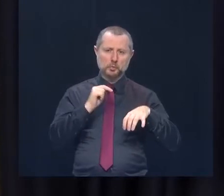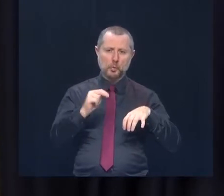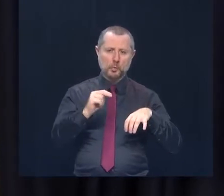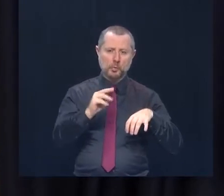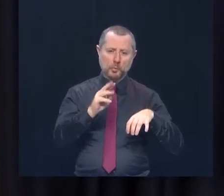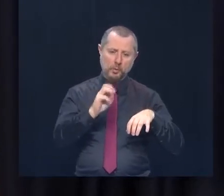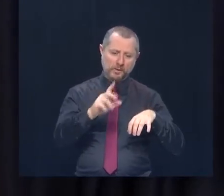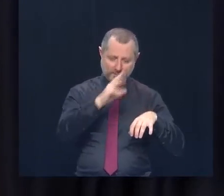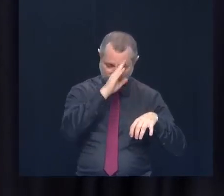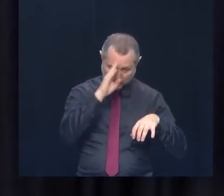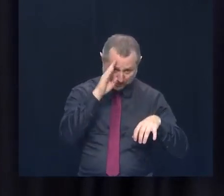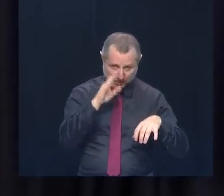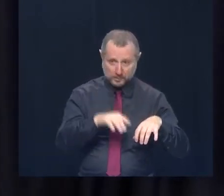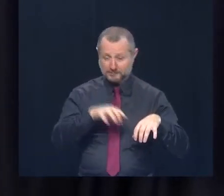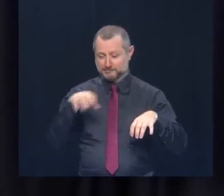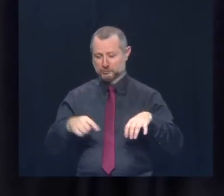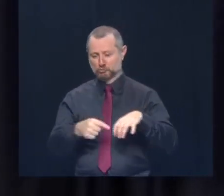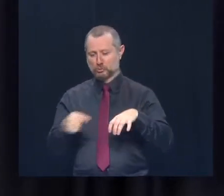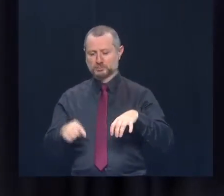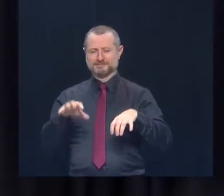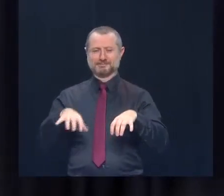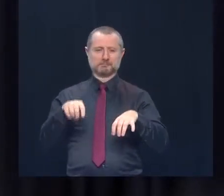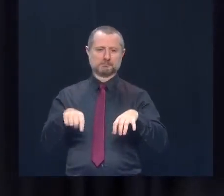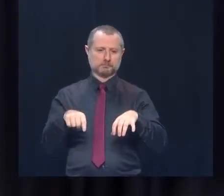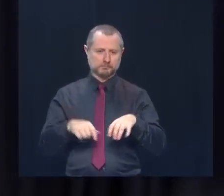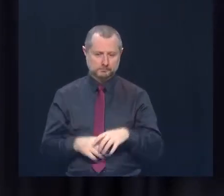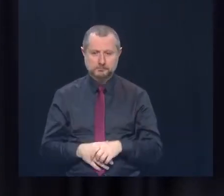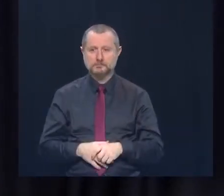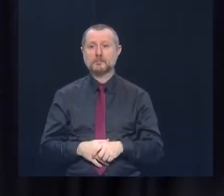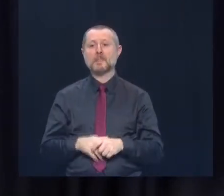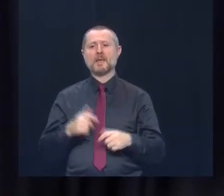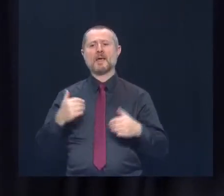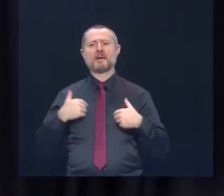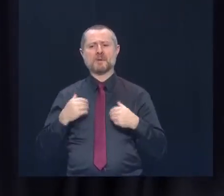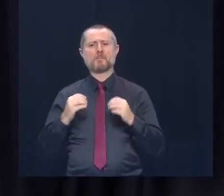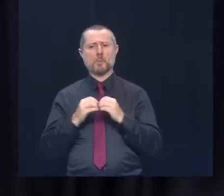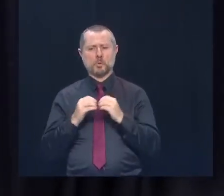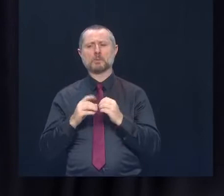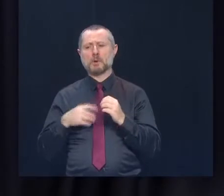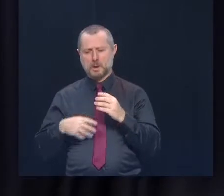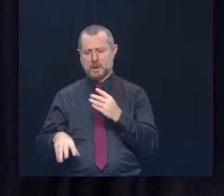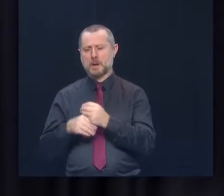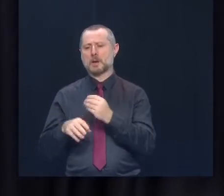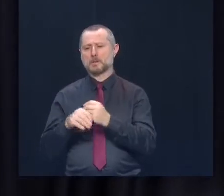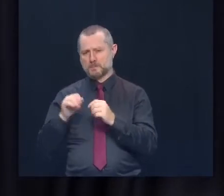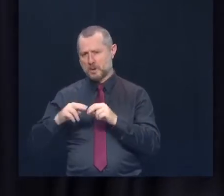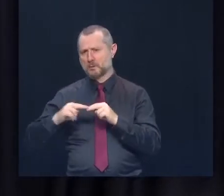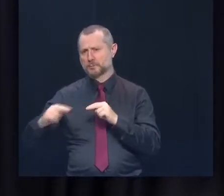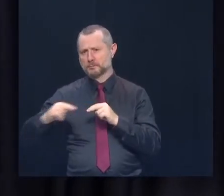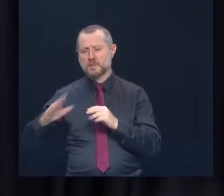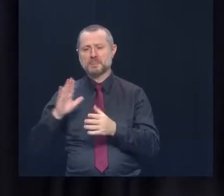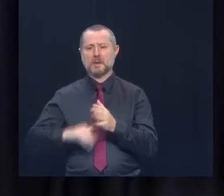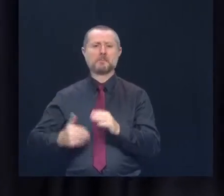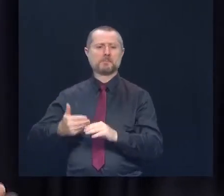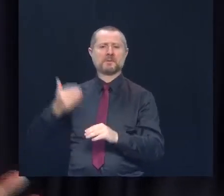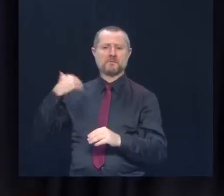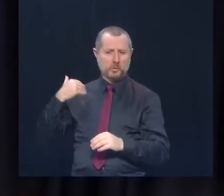RESIDENTS SO WE OPENED IT UP AS A TEMPORARY HOSPITAL IN THE SPRING AND IT'S RIGHT ACROSS FROM THE NORTHWELL HOSPITAL ON STATEN ISLAND?